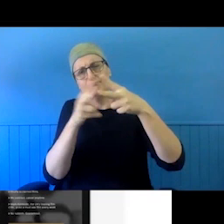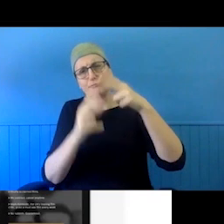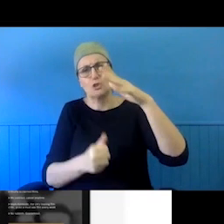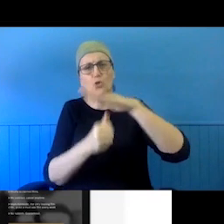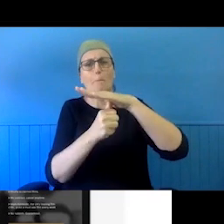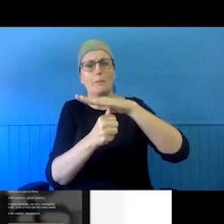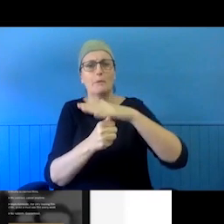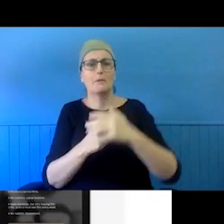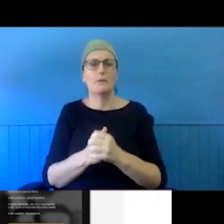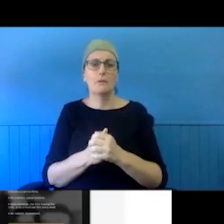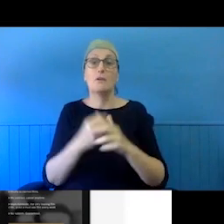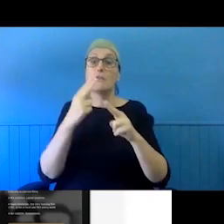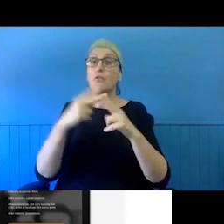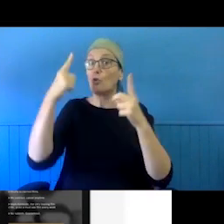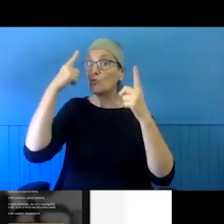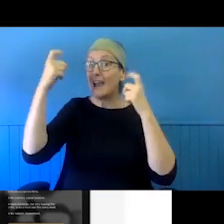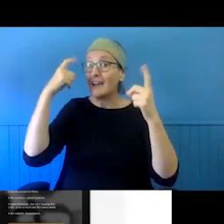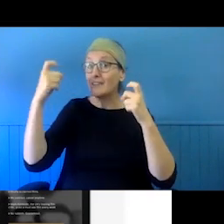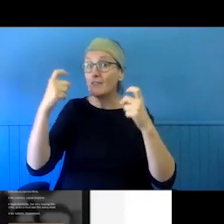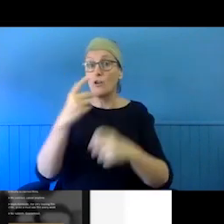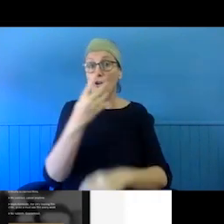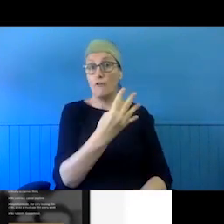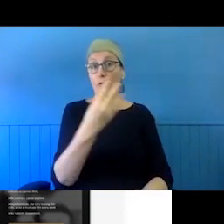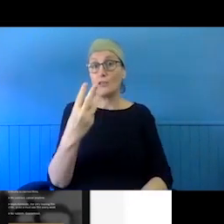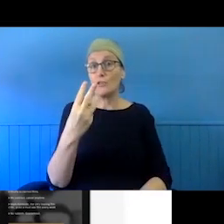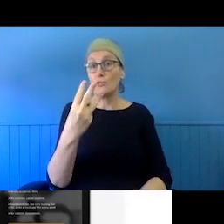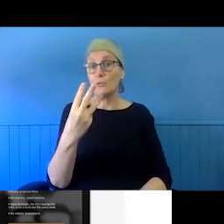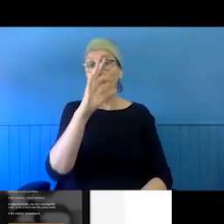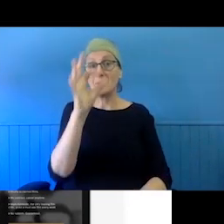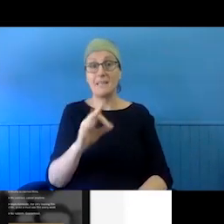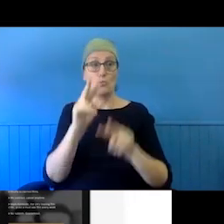performances, and conferences, and that type of activity. 97% of